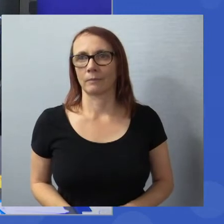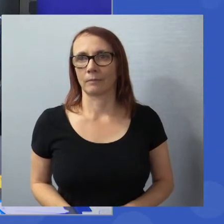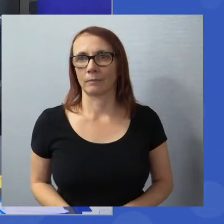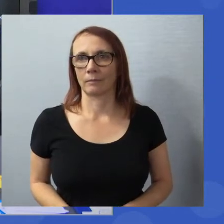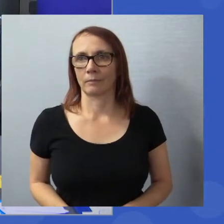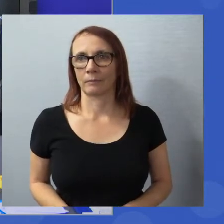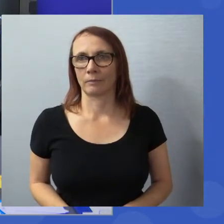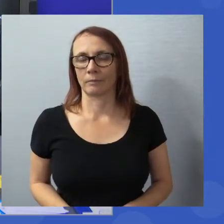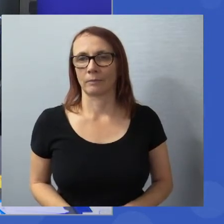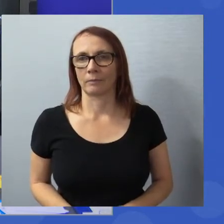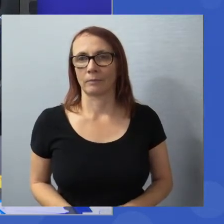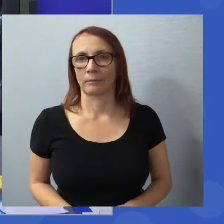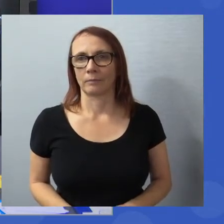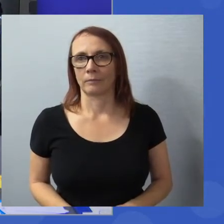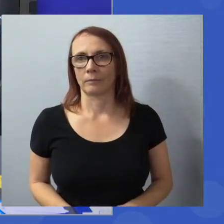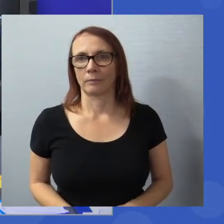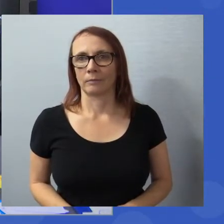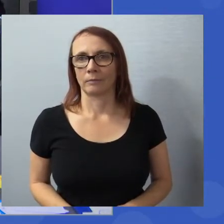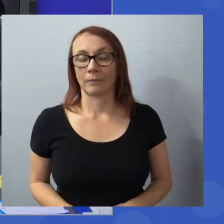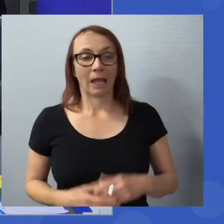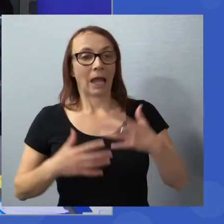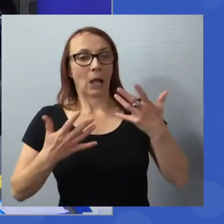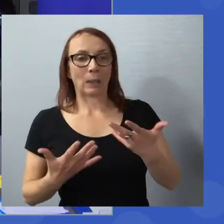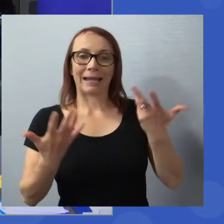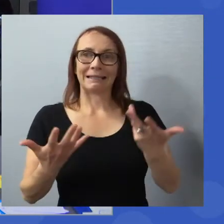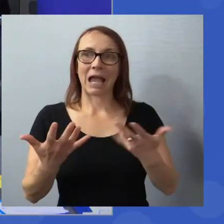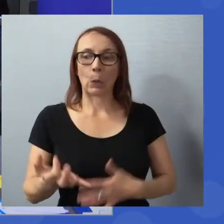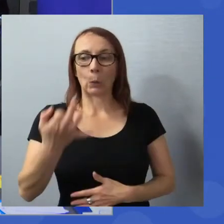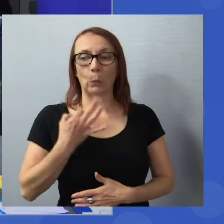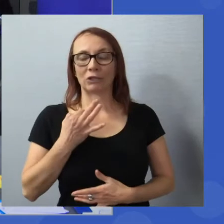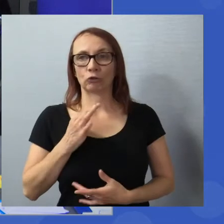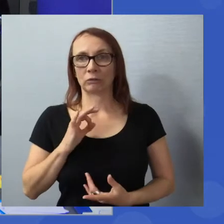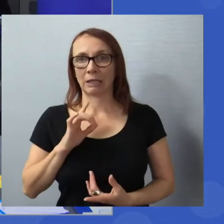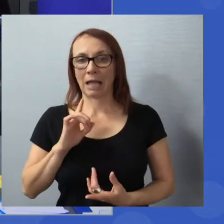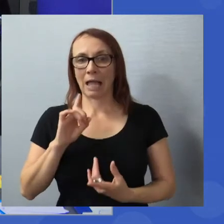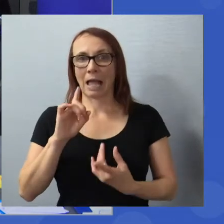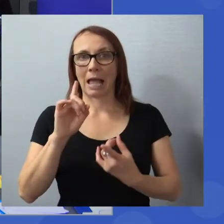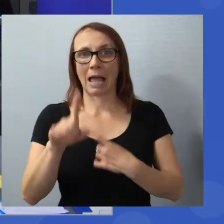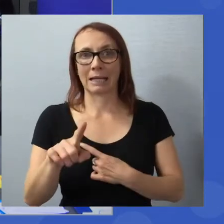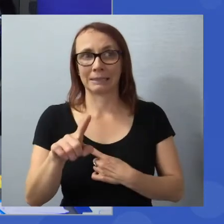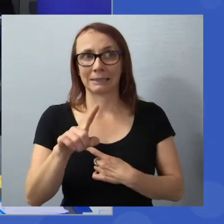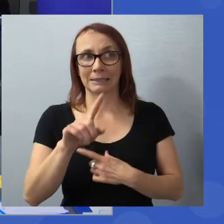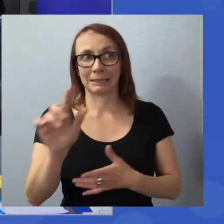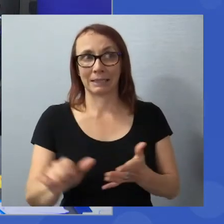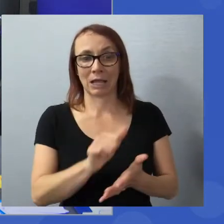so now we're doing a bit of a Q&A again are we are we self sharing self sharing